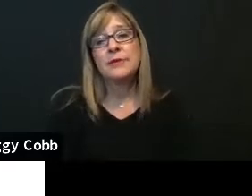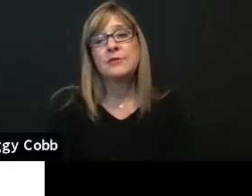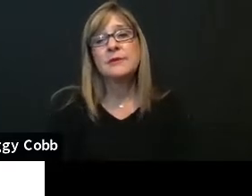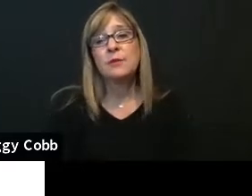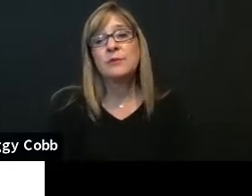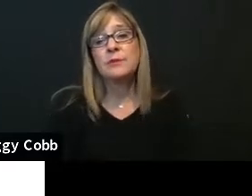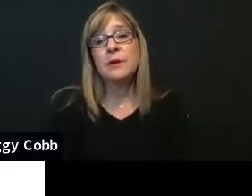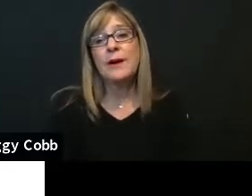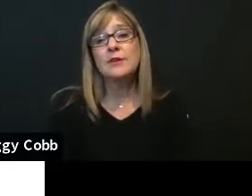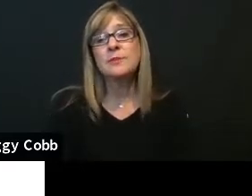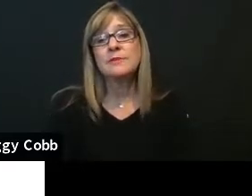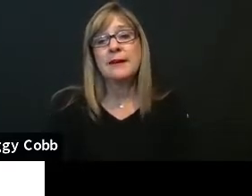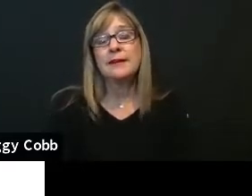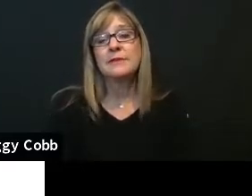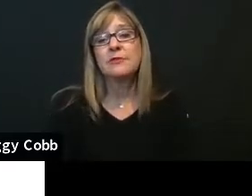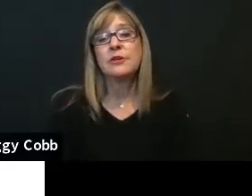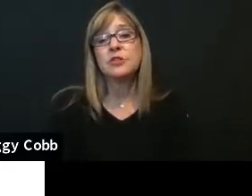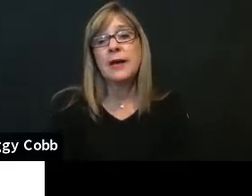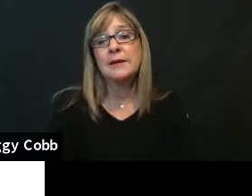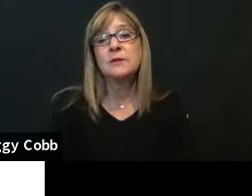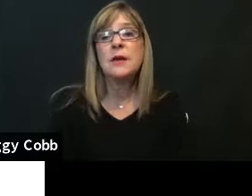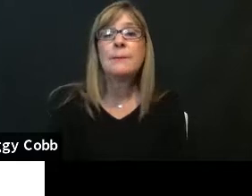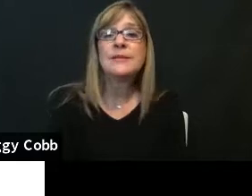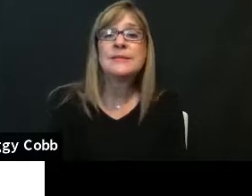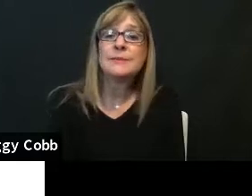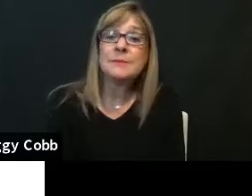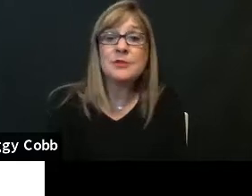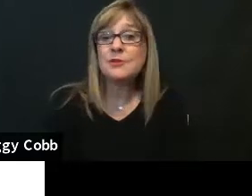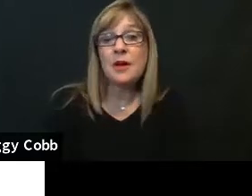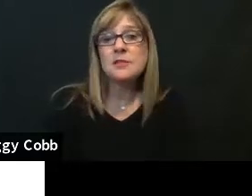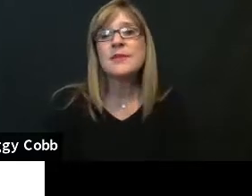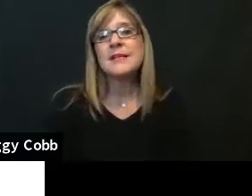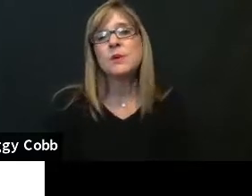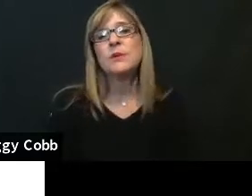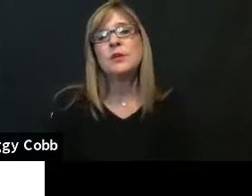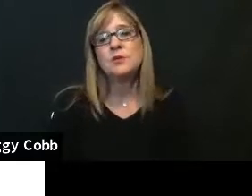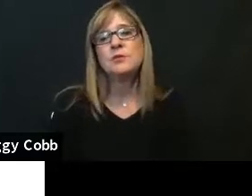Others they would be required to provide for your child but sometimes they're not so that's where we use